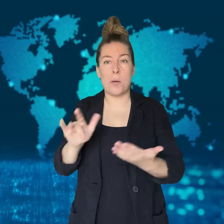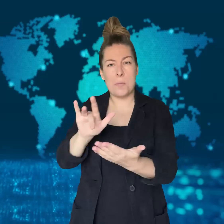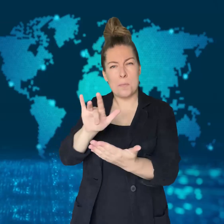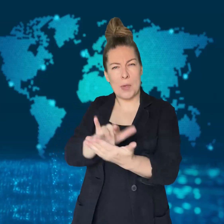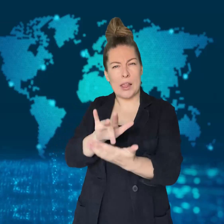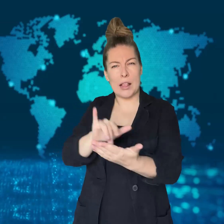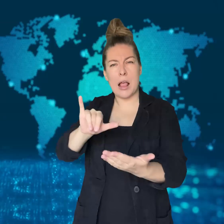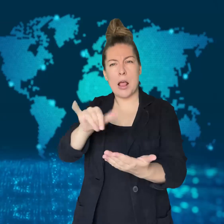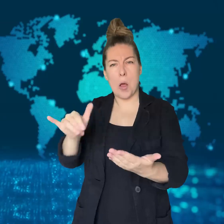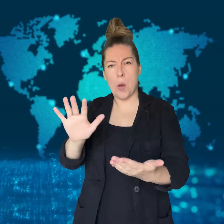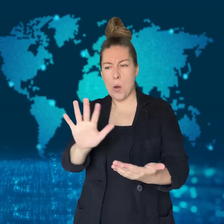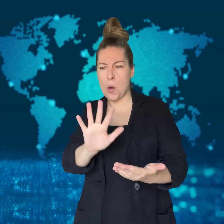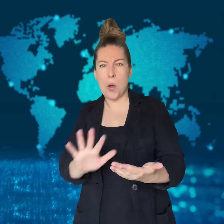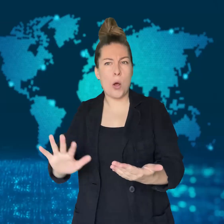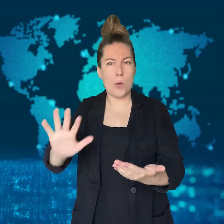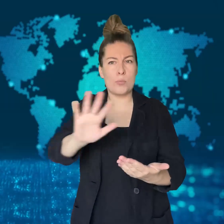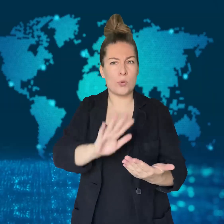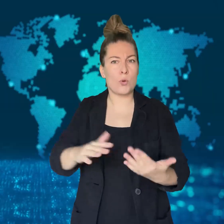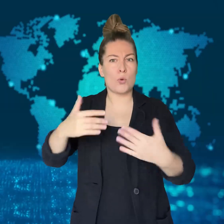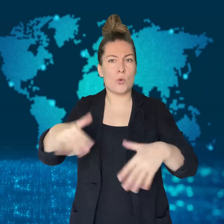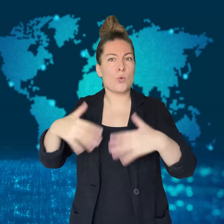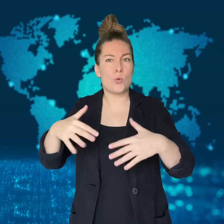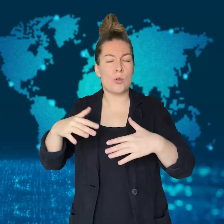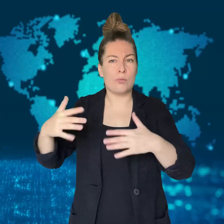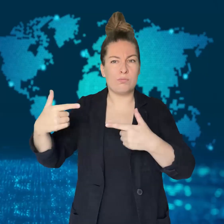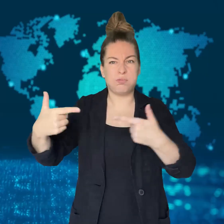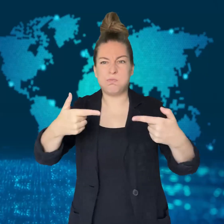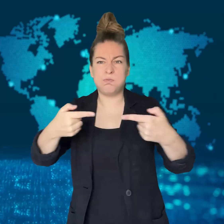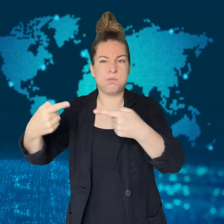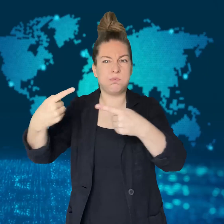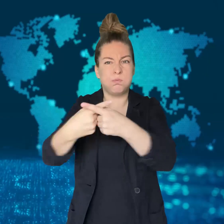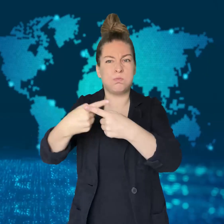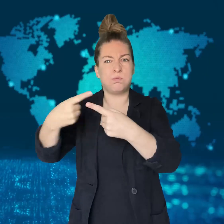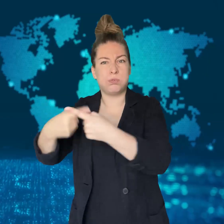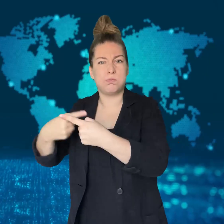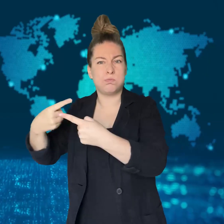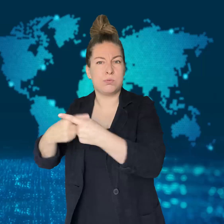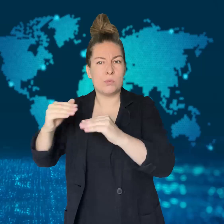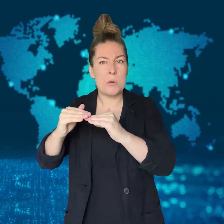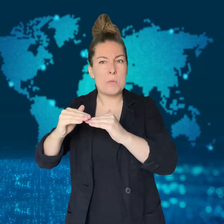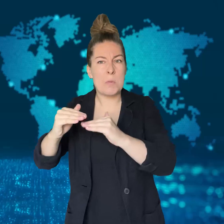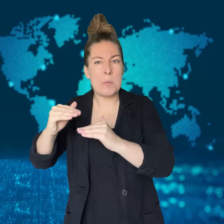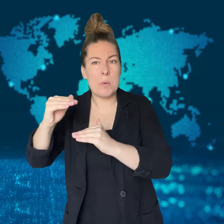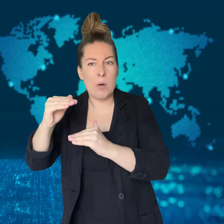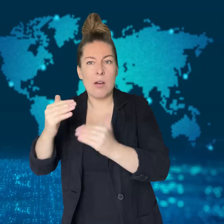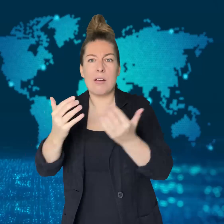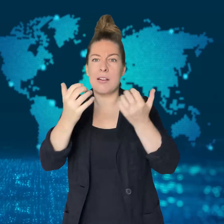In some cities, there were counter- demonstrations with people